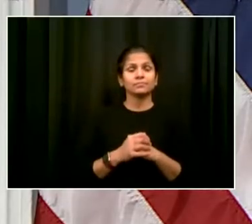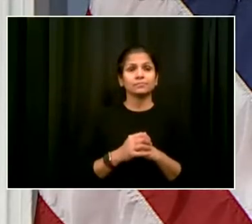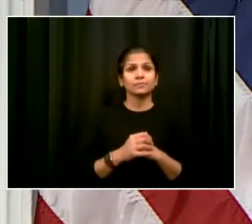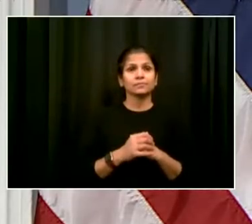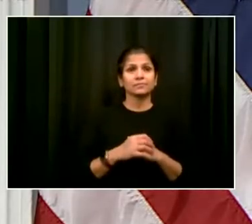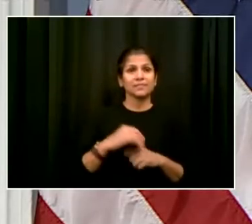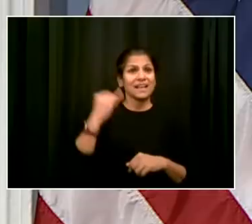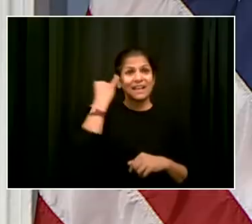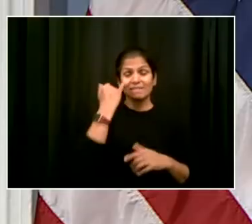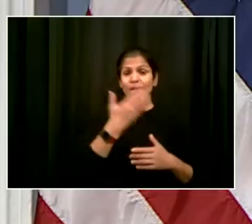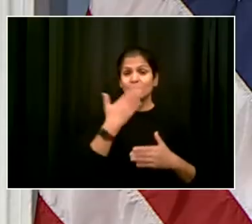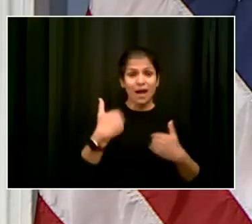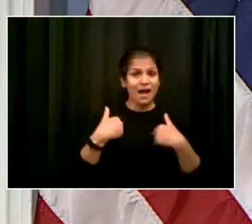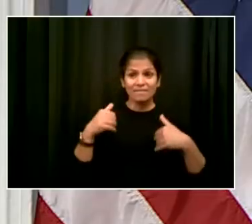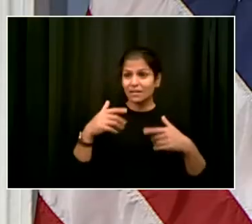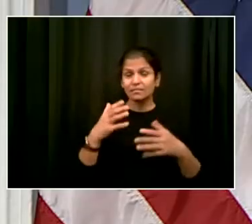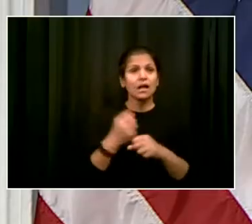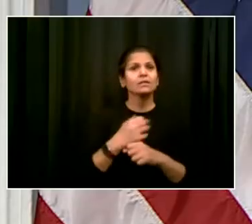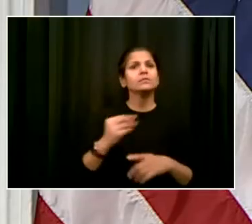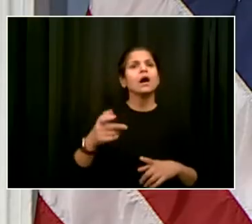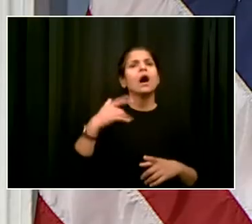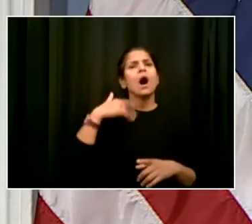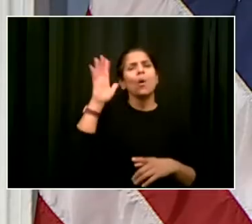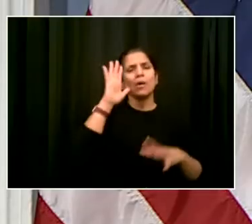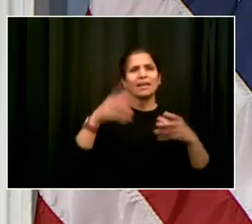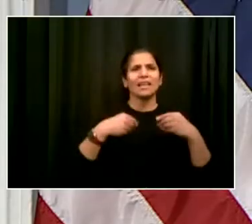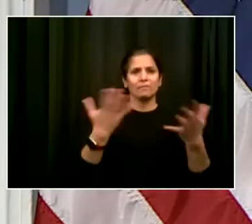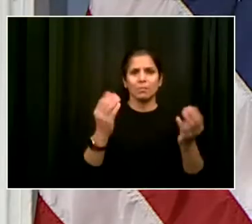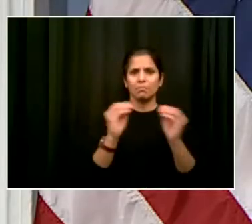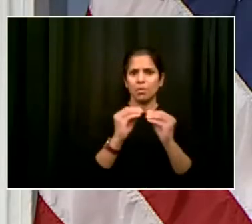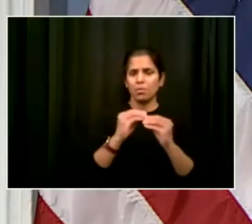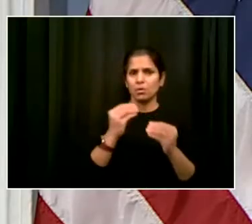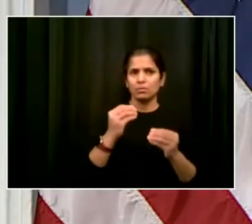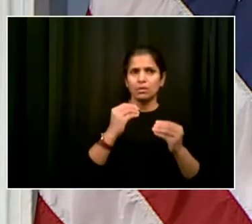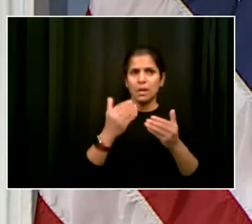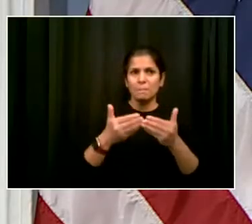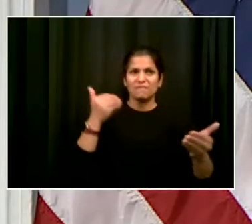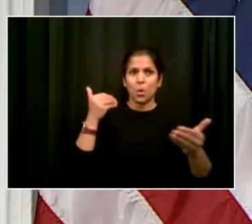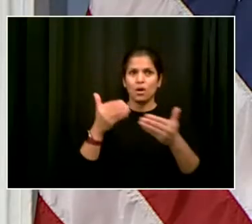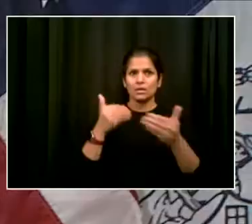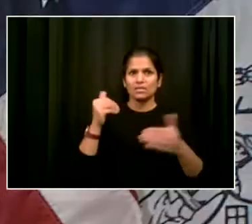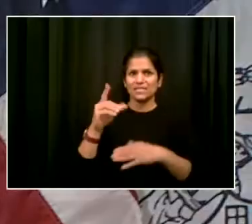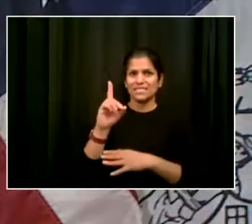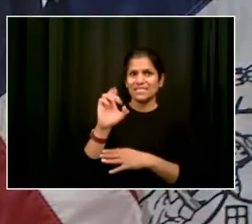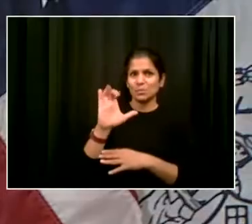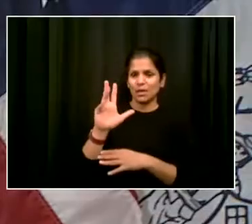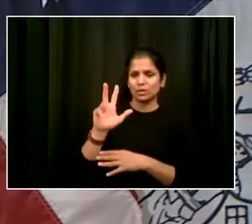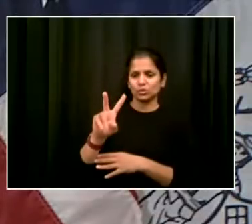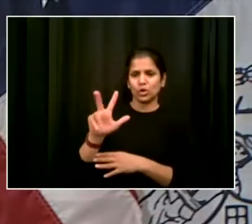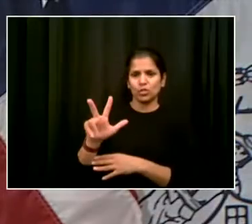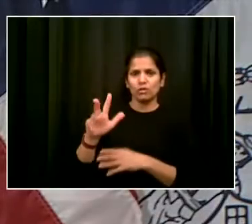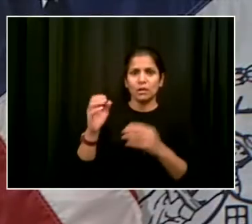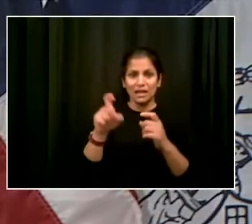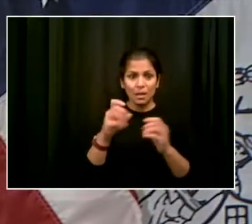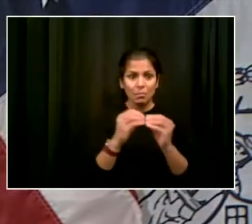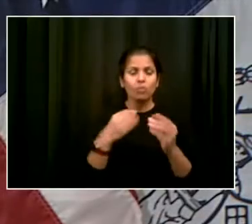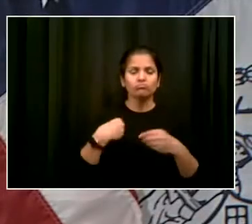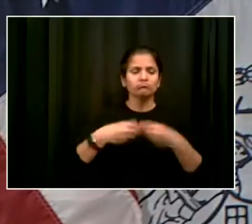THE OOTHER R STUDENTS THEY HAVE REQUESTED A EDVIVI WCEII LLHHE V A DEVICE BEFORE